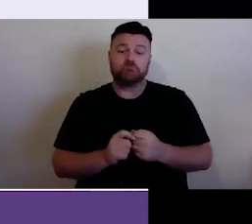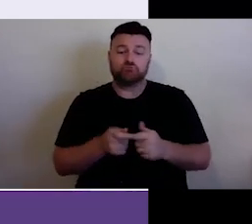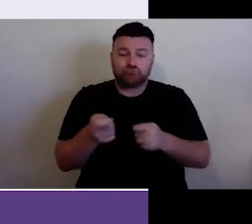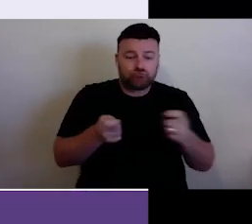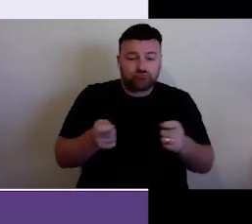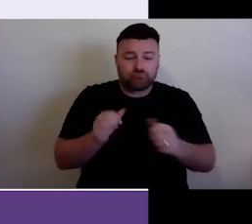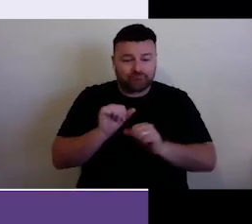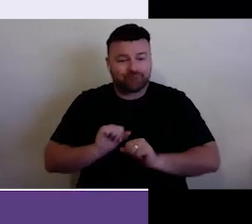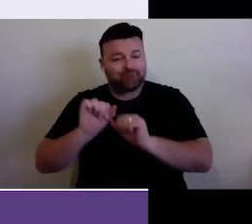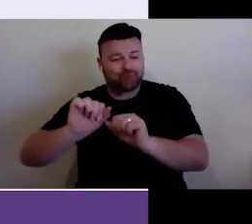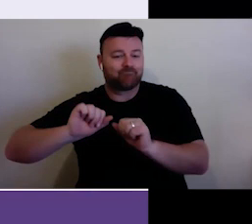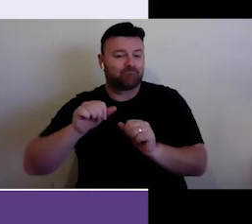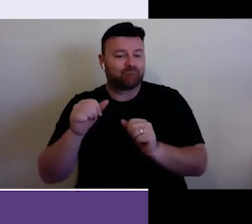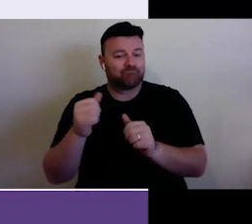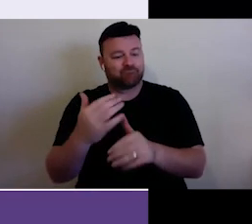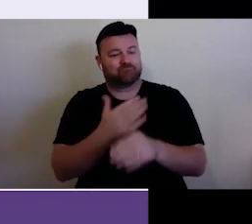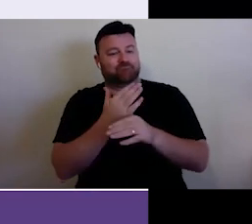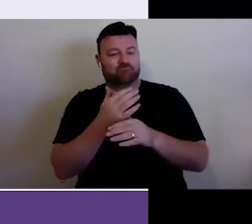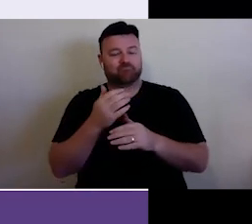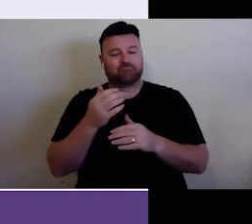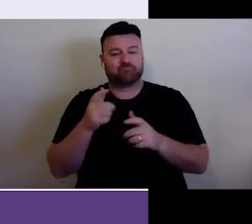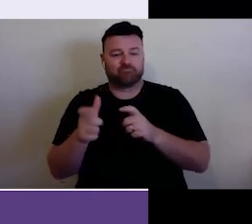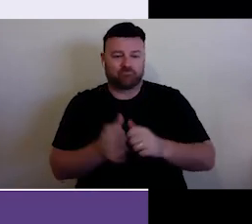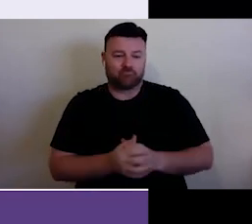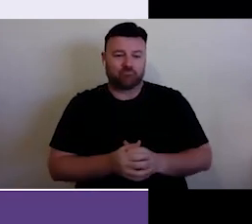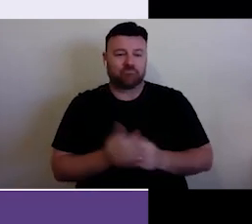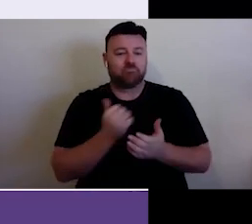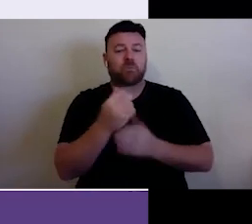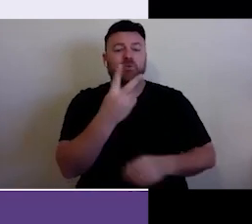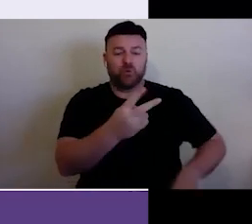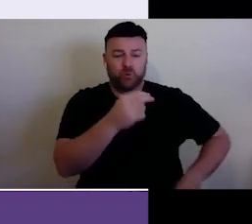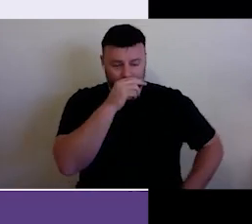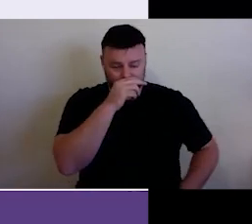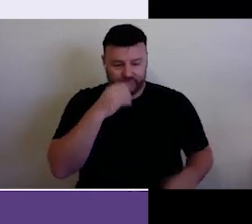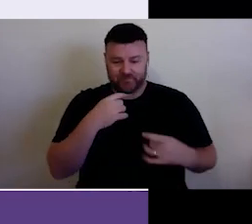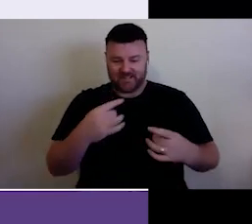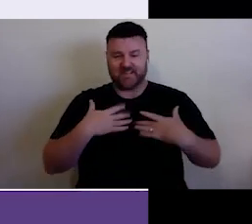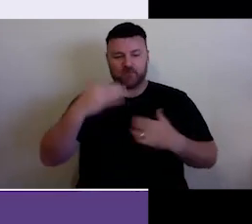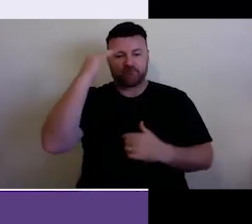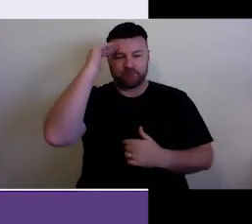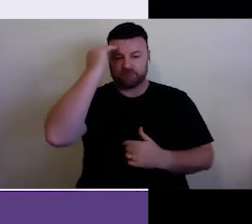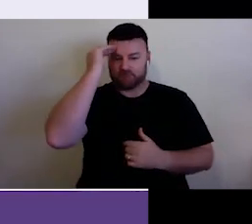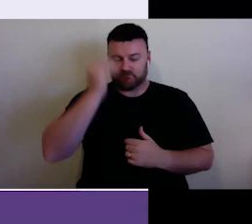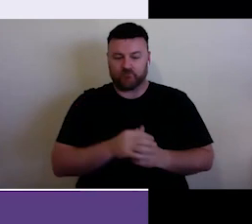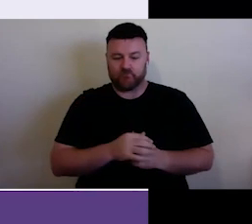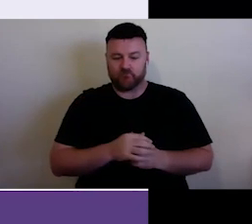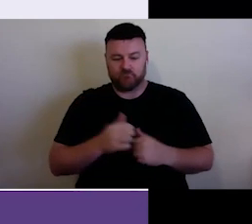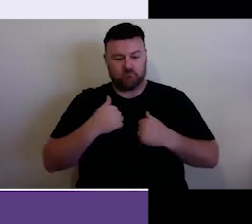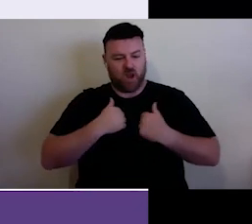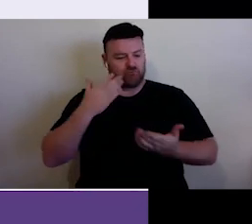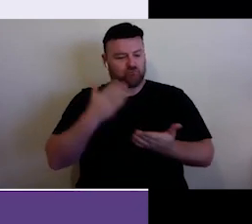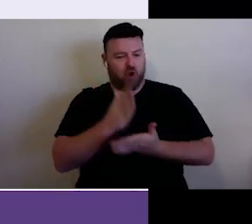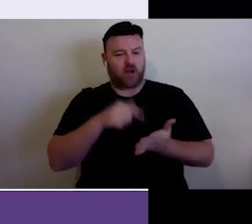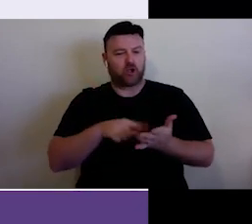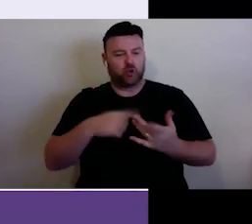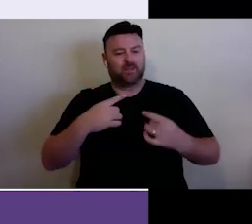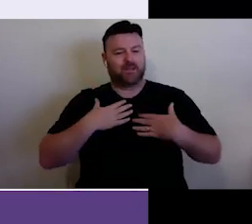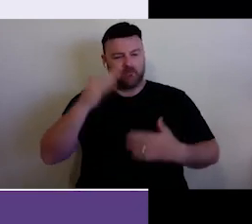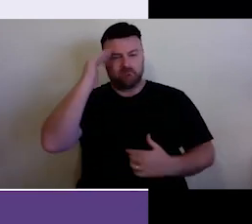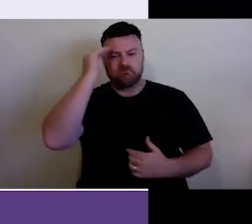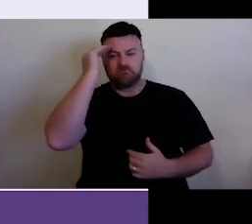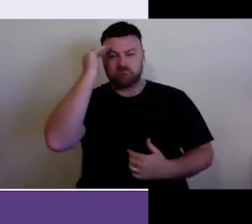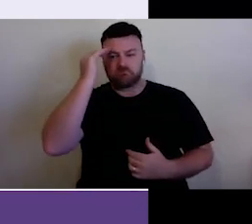and ips. -- intellectual property. Right to self- determination. We